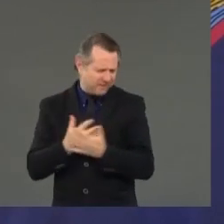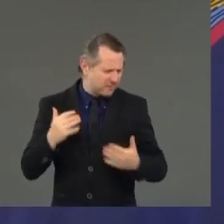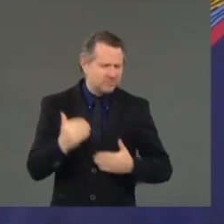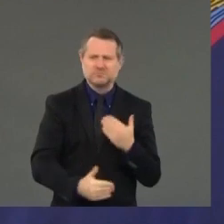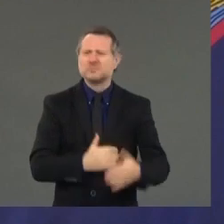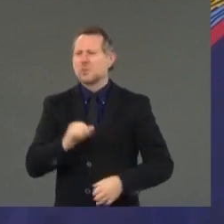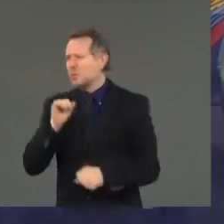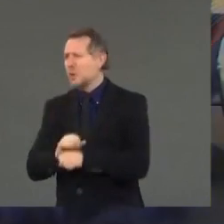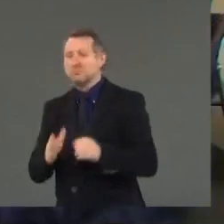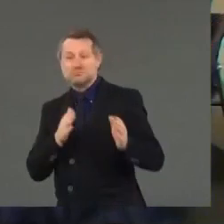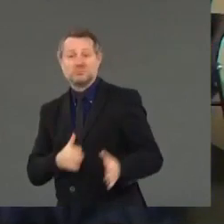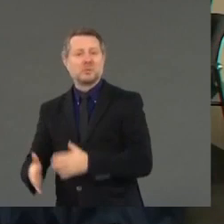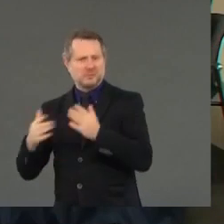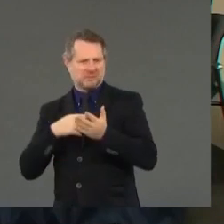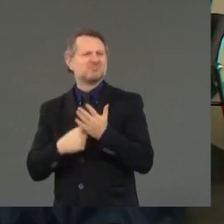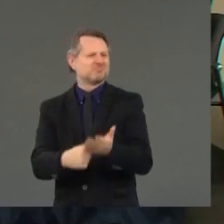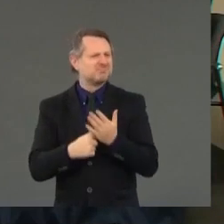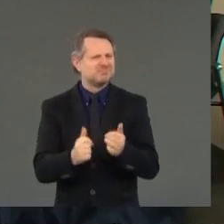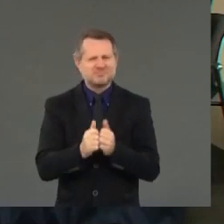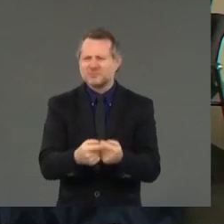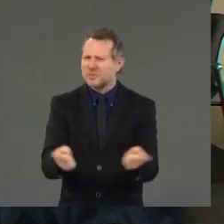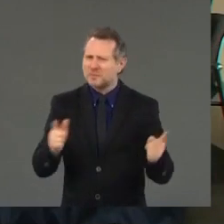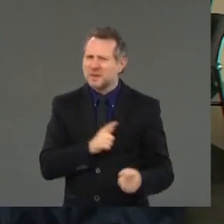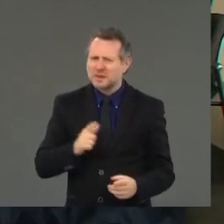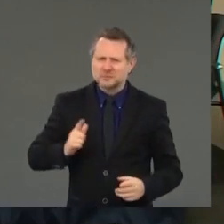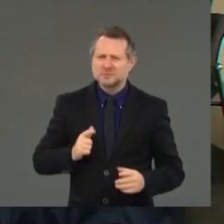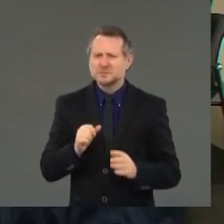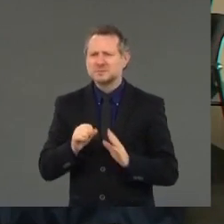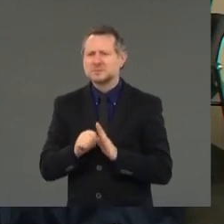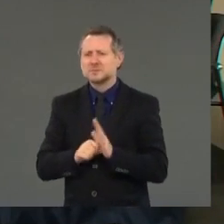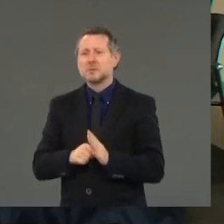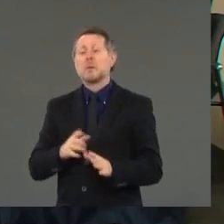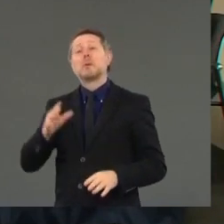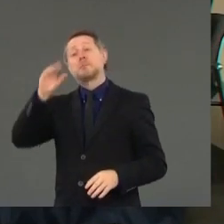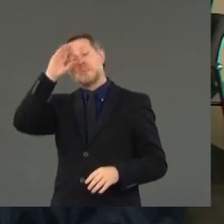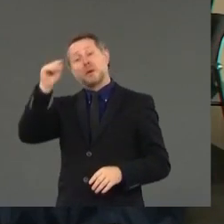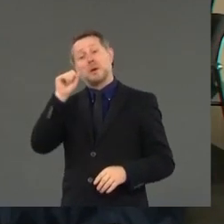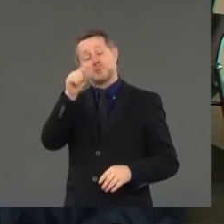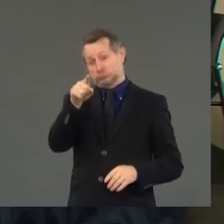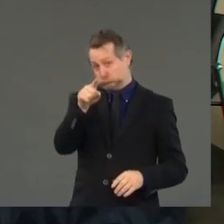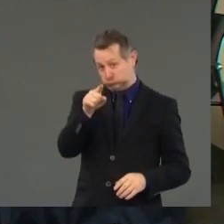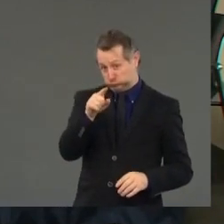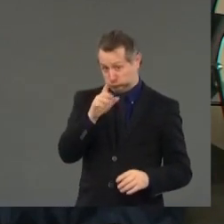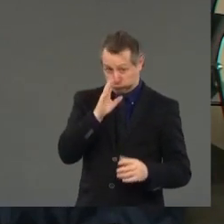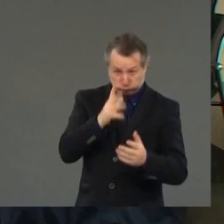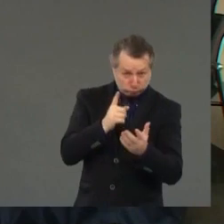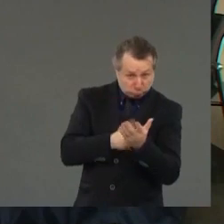EVERYTHING WE'RE DOING AND WHATEVER THEY PLAN TO DO WE WILL TALK ABOUT.